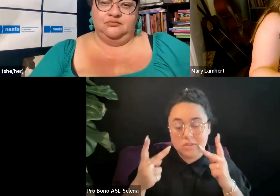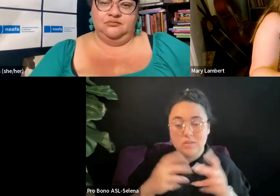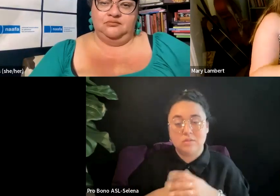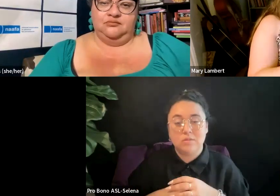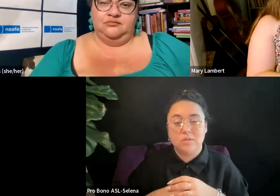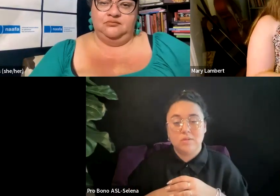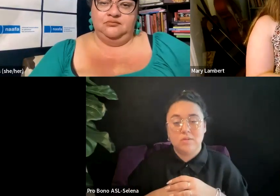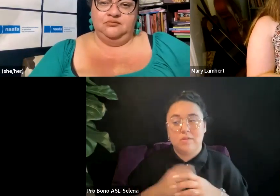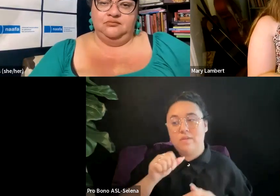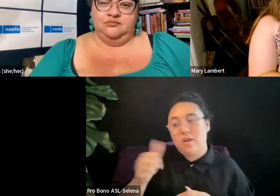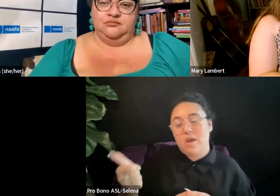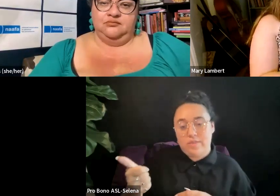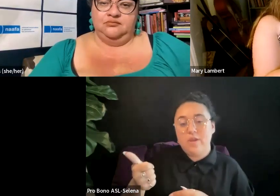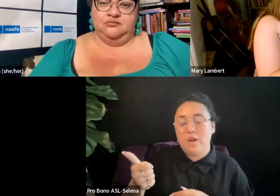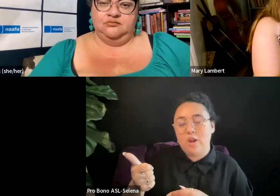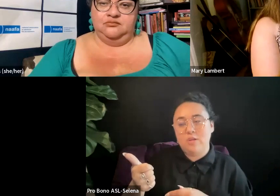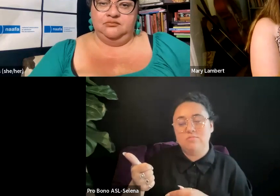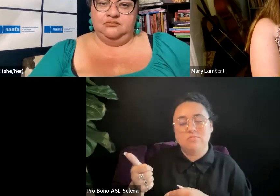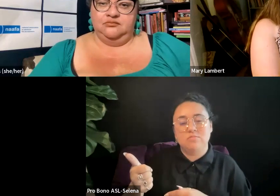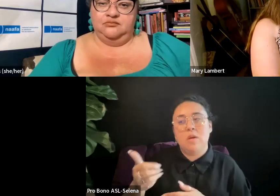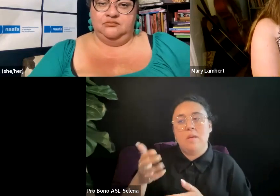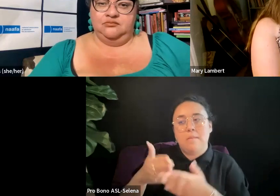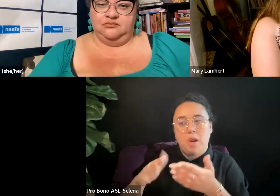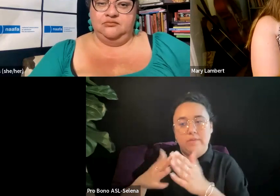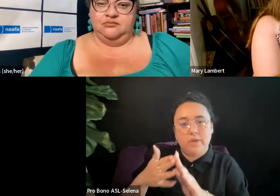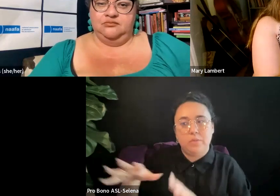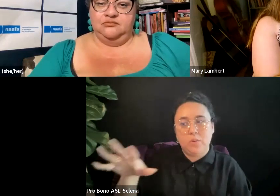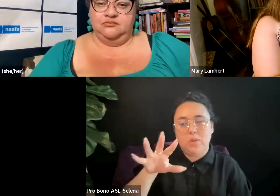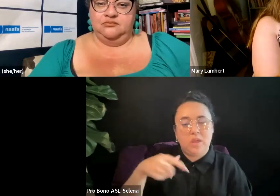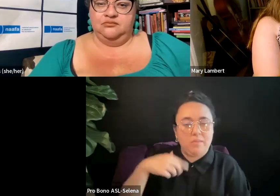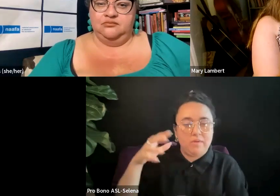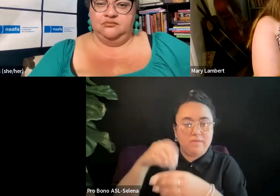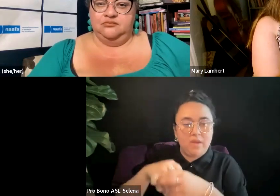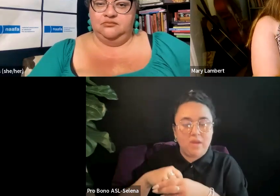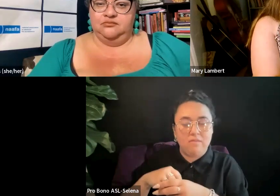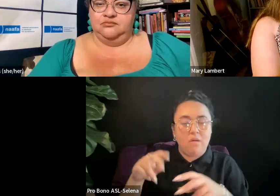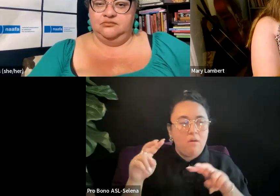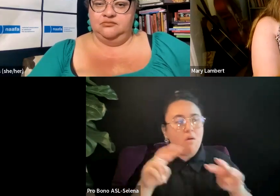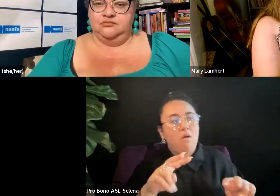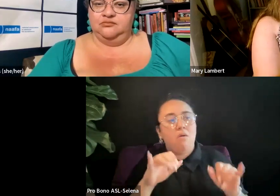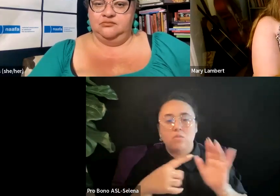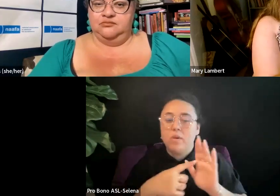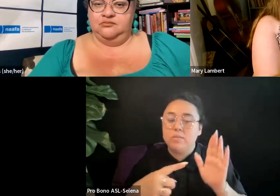to another facet of my identity to the community that I'm a part of. So I try to think about that, even like dressing for a red carpet.